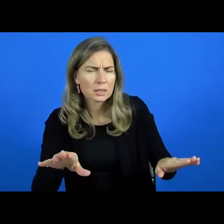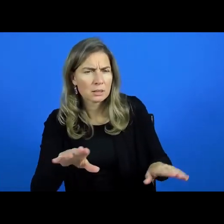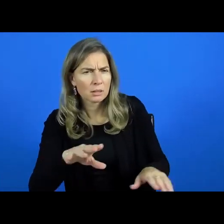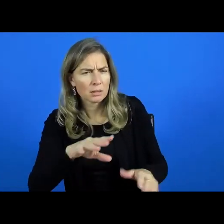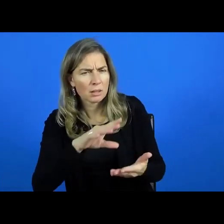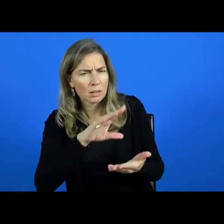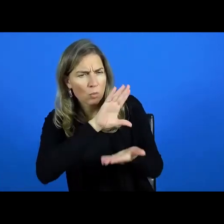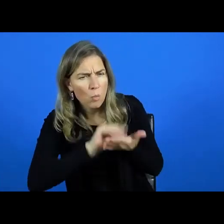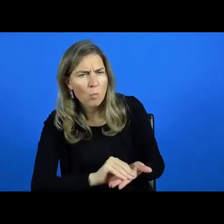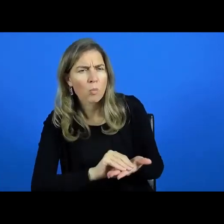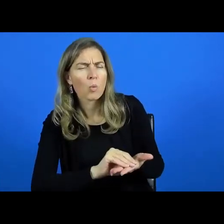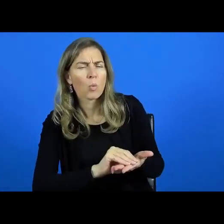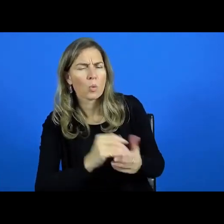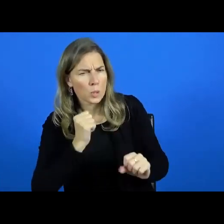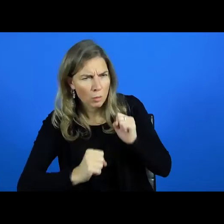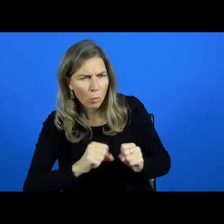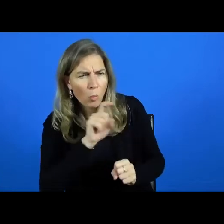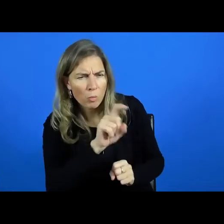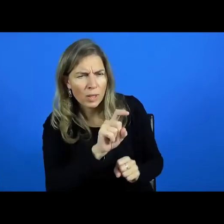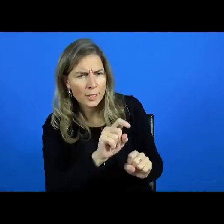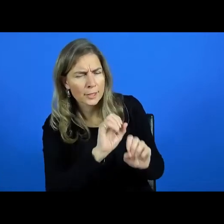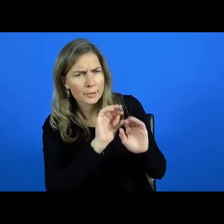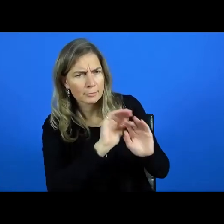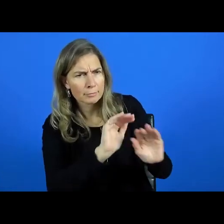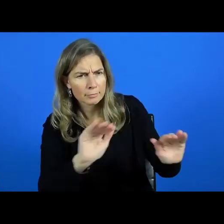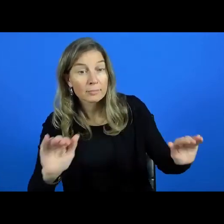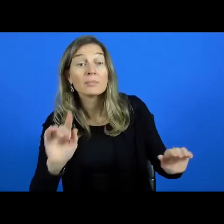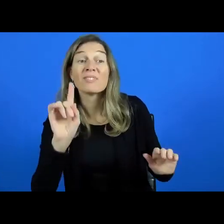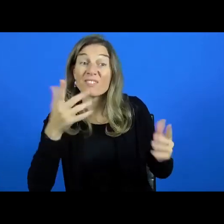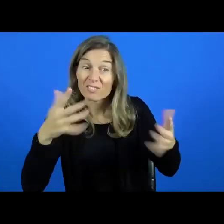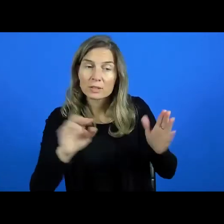and we have brought many cases to the light where EU funds were used